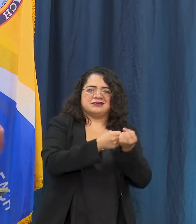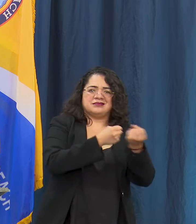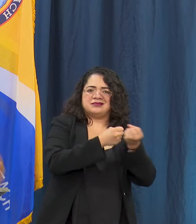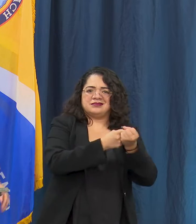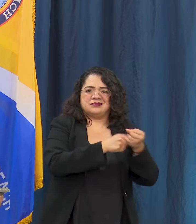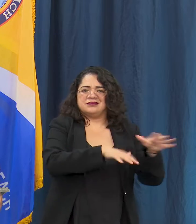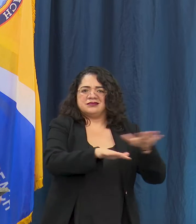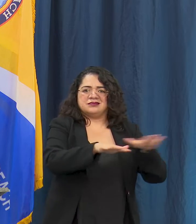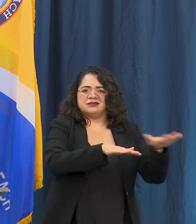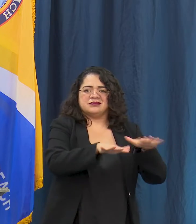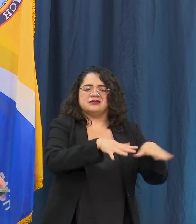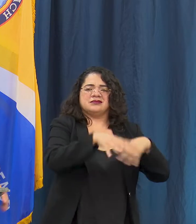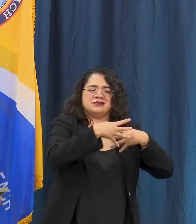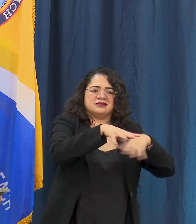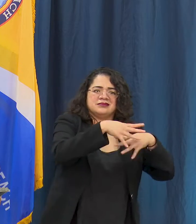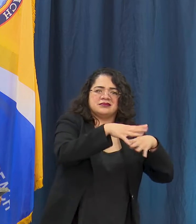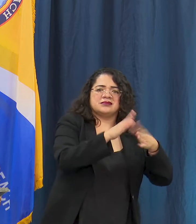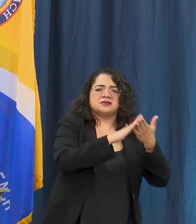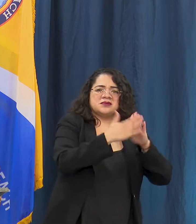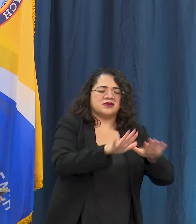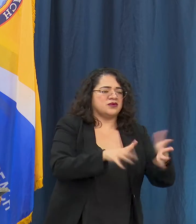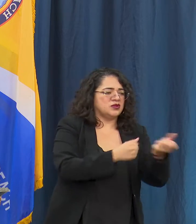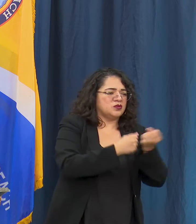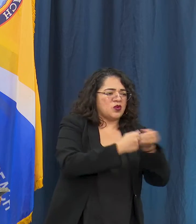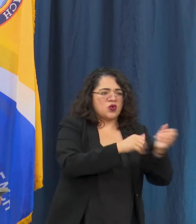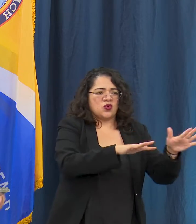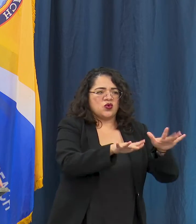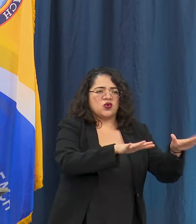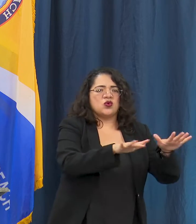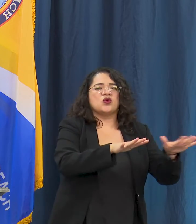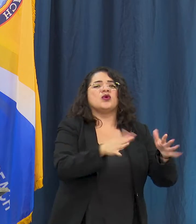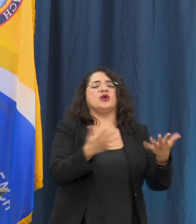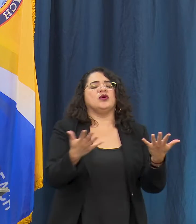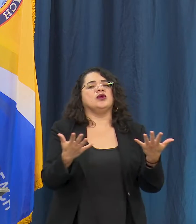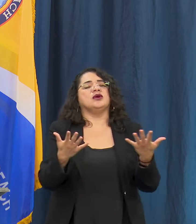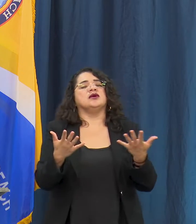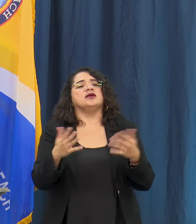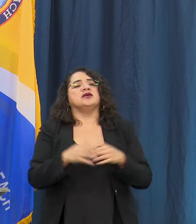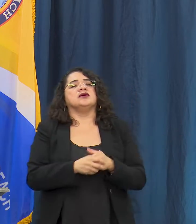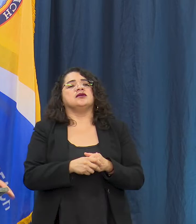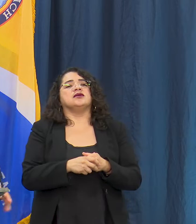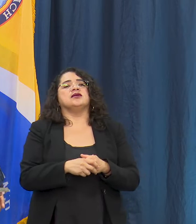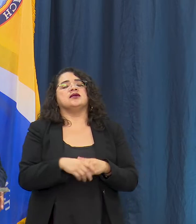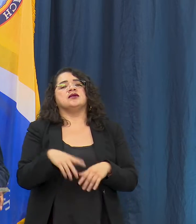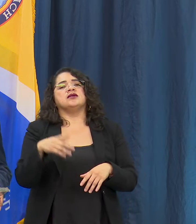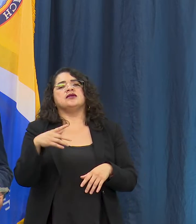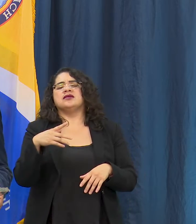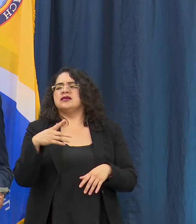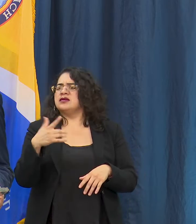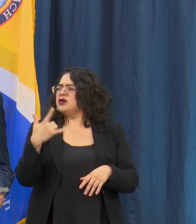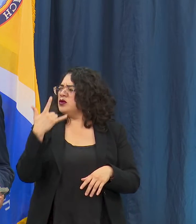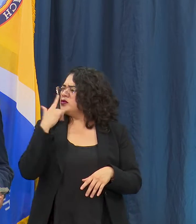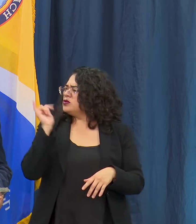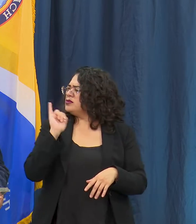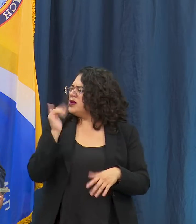been protesting peacefully and so that has been the main issue but I want to say and Kelly I dont know if you heard differently but it sounds like in the next few days we